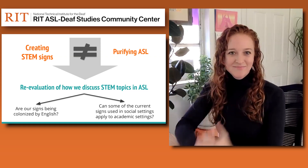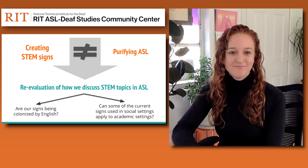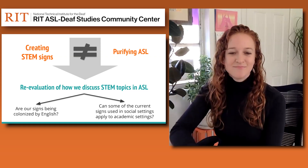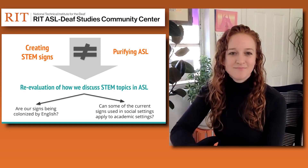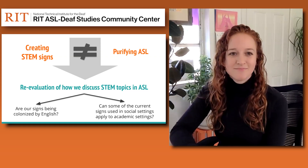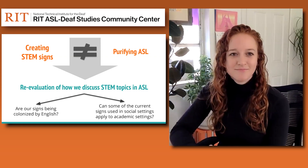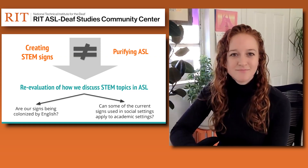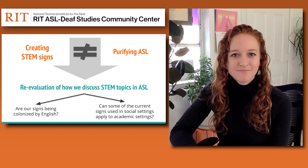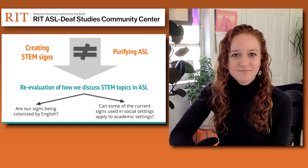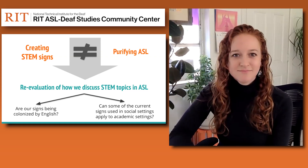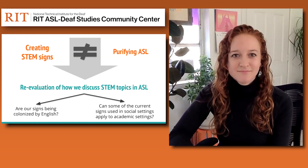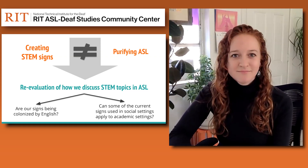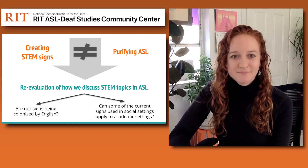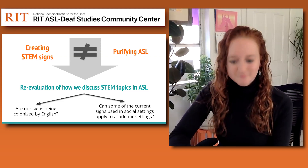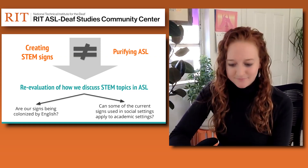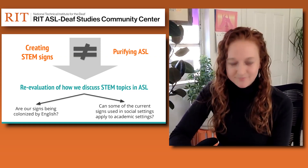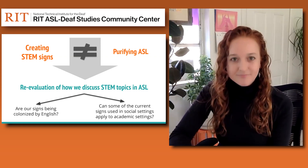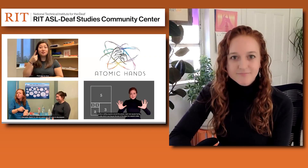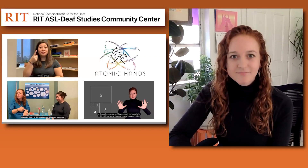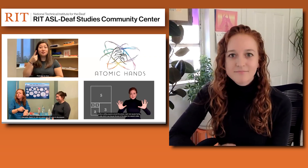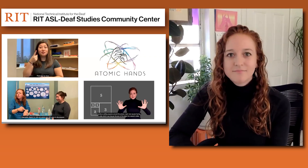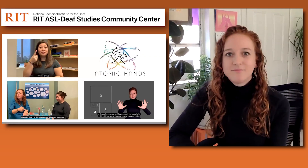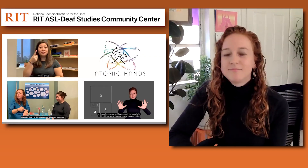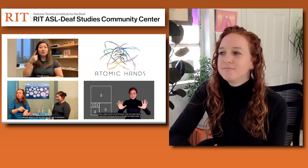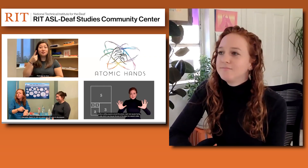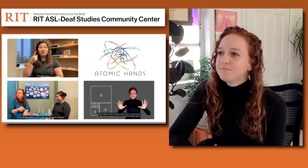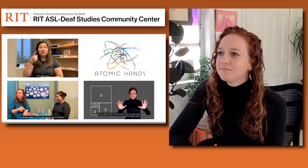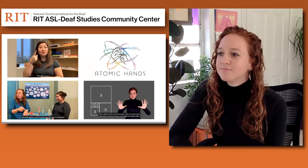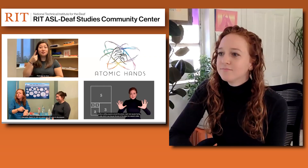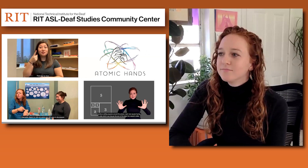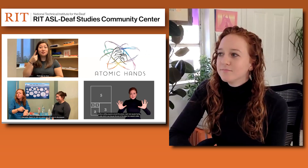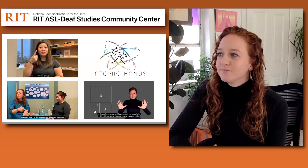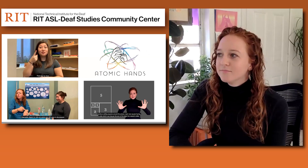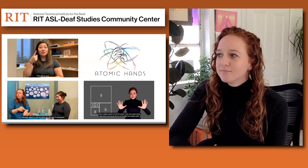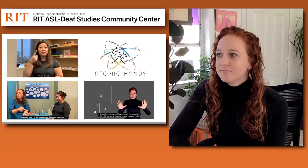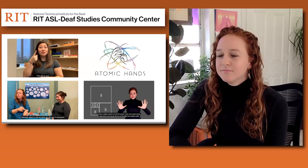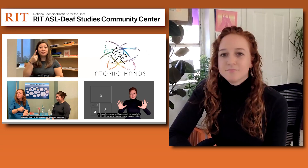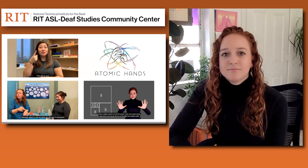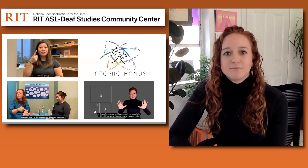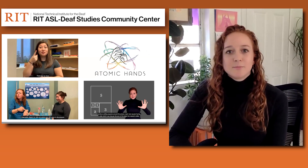that we can use to convey unique properties of the concepts.